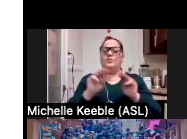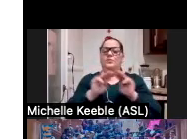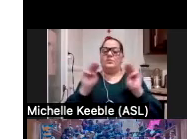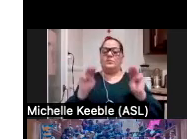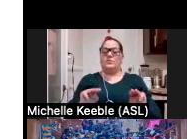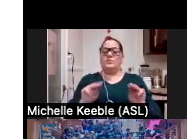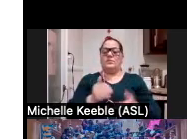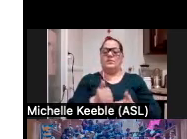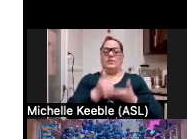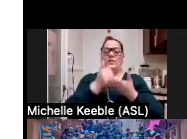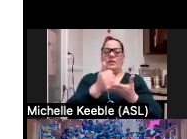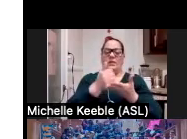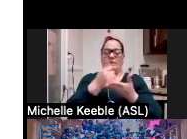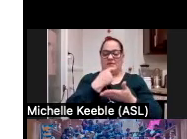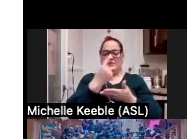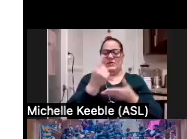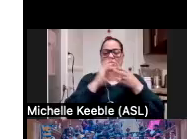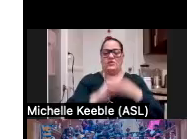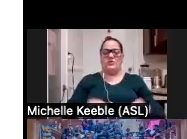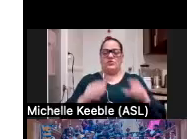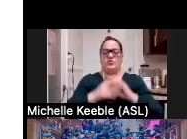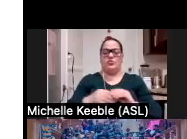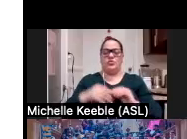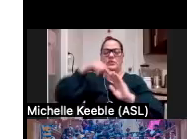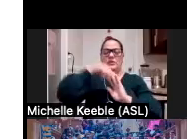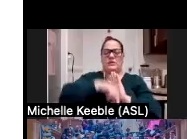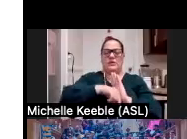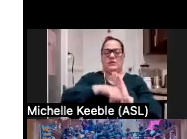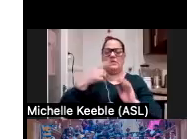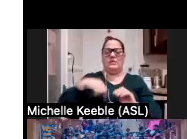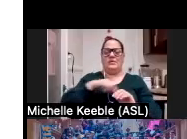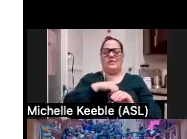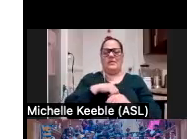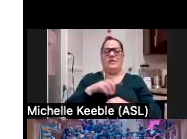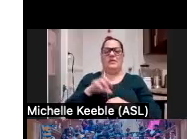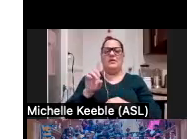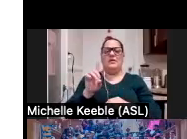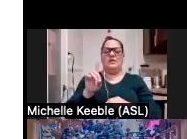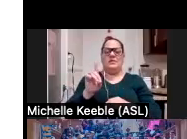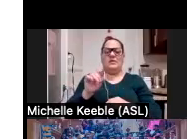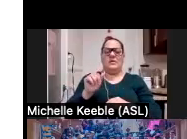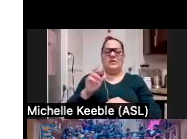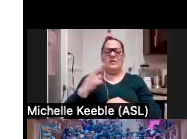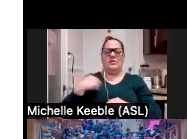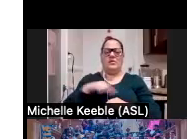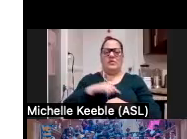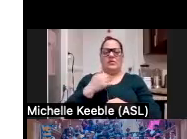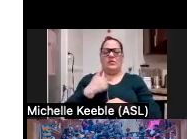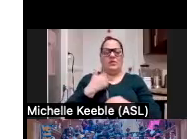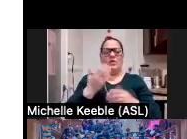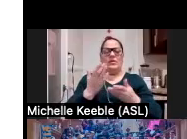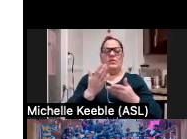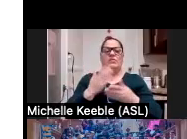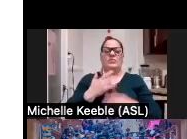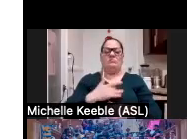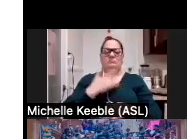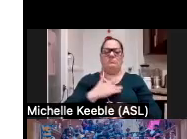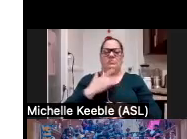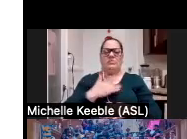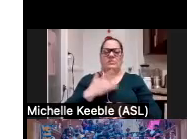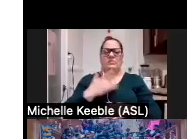to tell the story more richly of Dr. Viscardi, um, who we've always felt is an unappreciated American